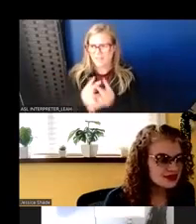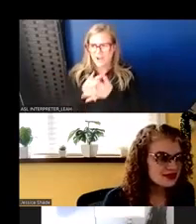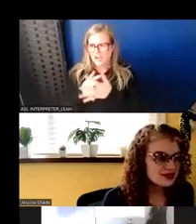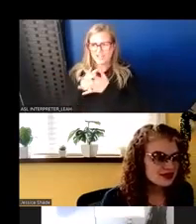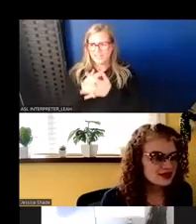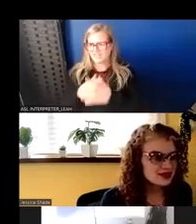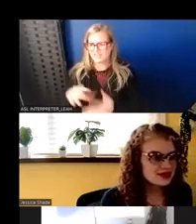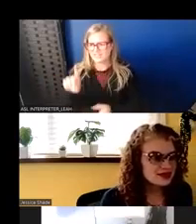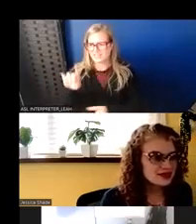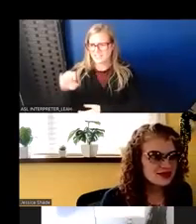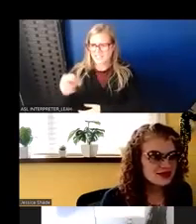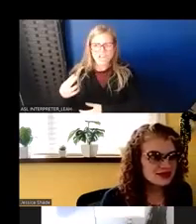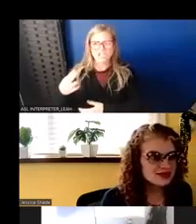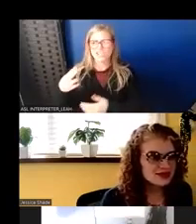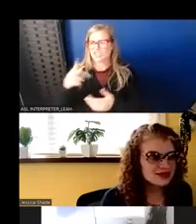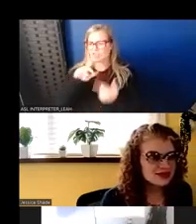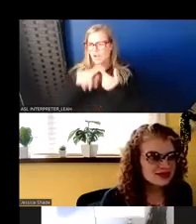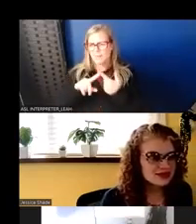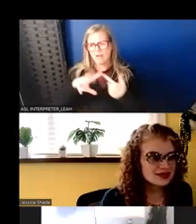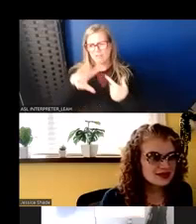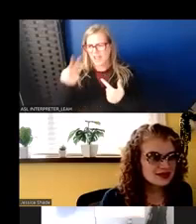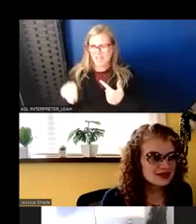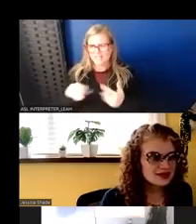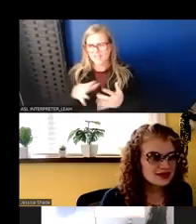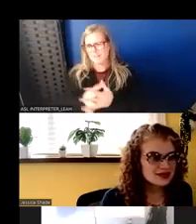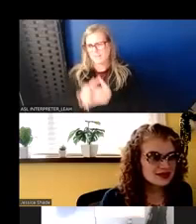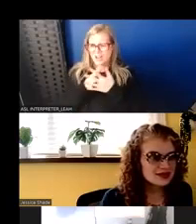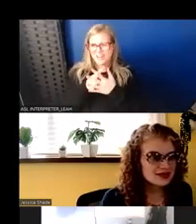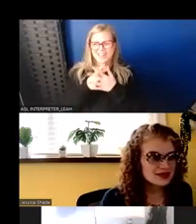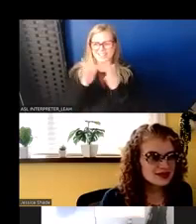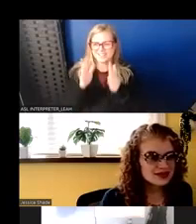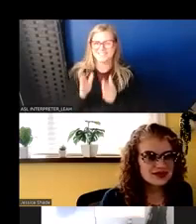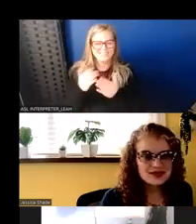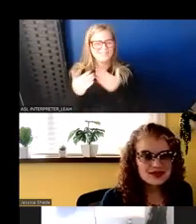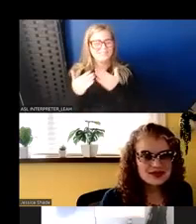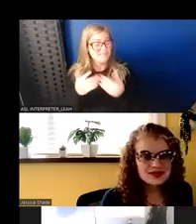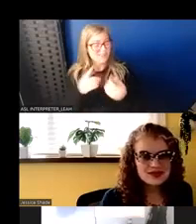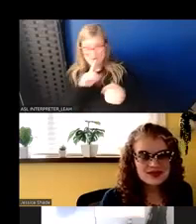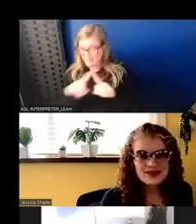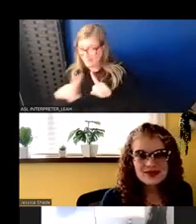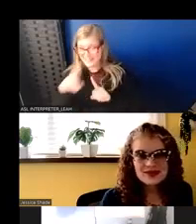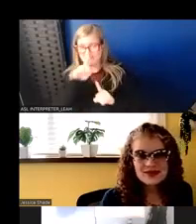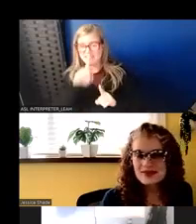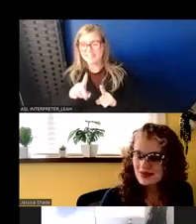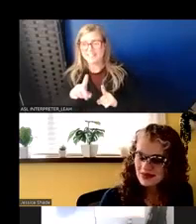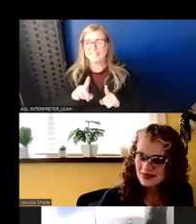So I just encourage you to like find your creative hat and find the people on your team that have that creative desire and